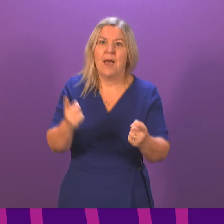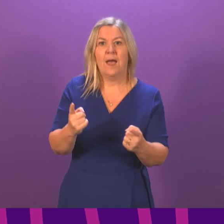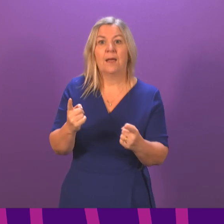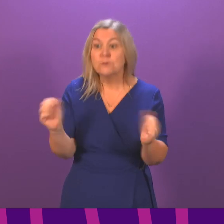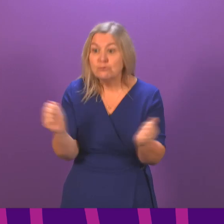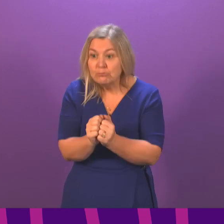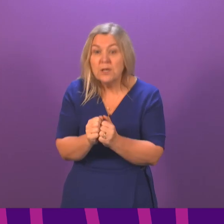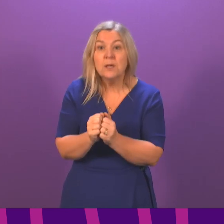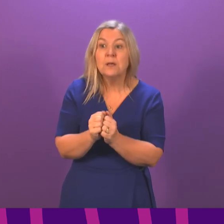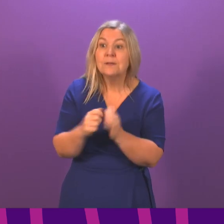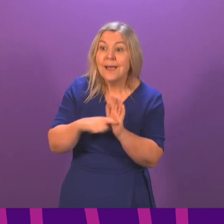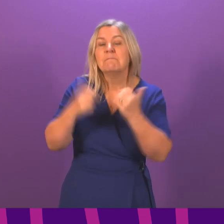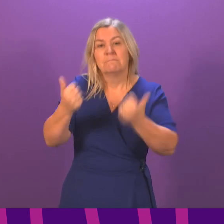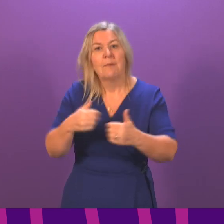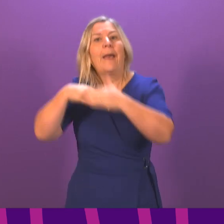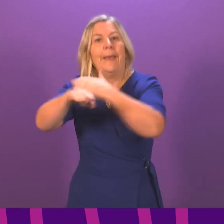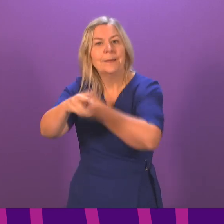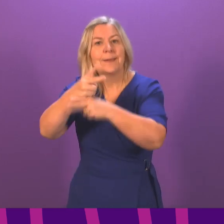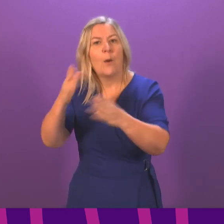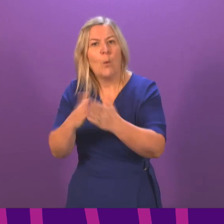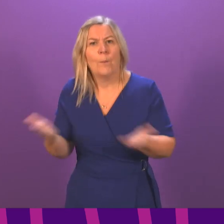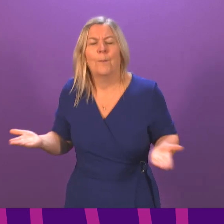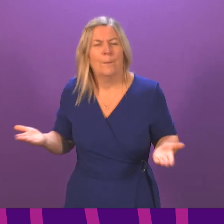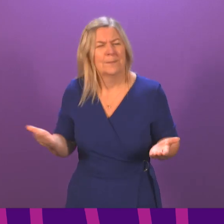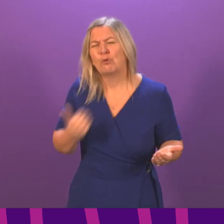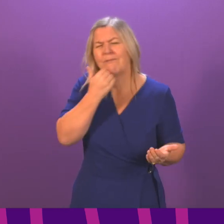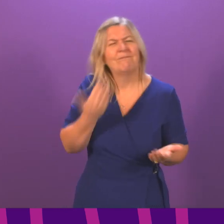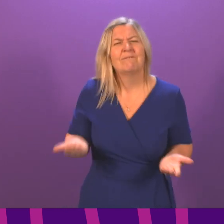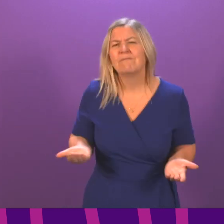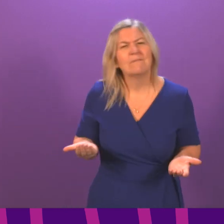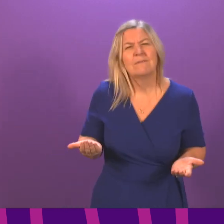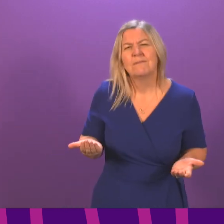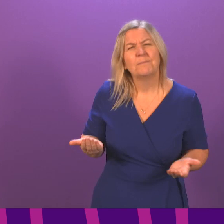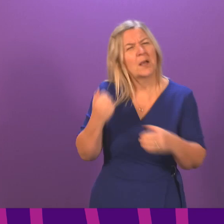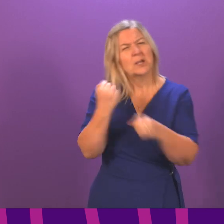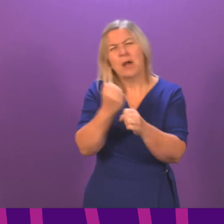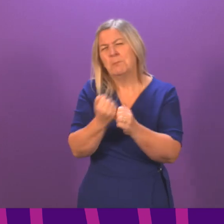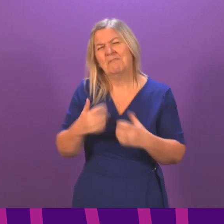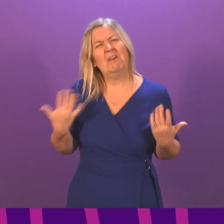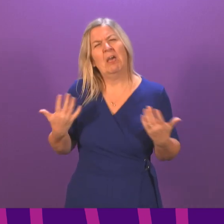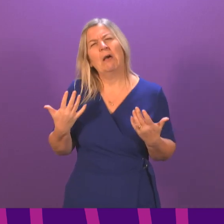just not good enough. The effects of the Government’s reluctance to embrace testing at the beginning